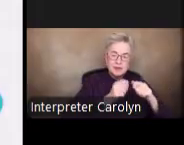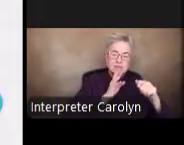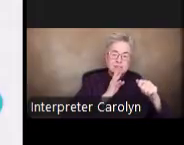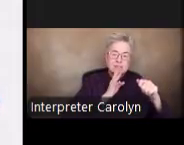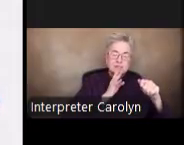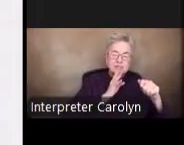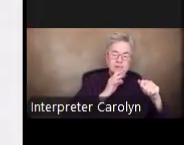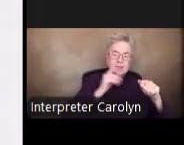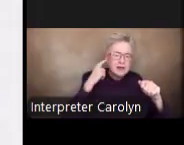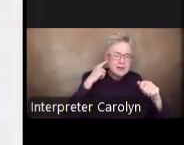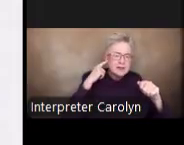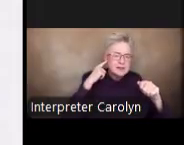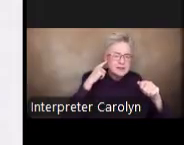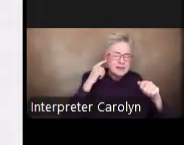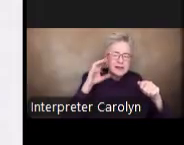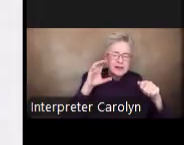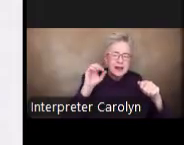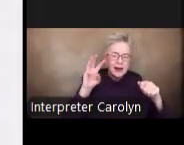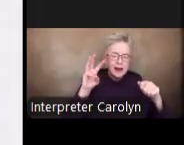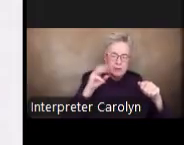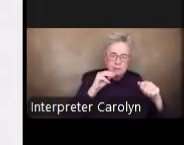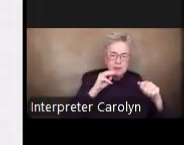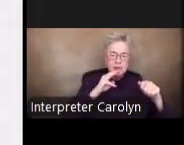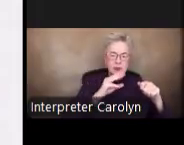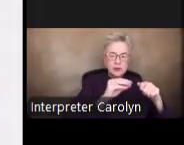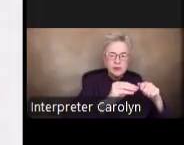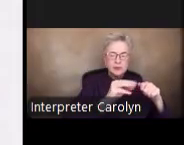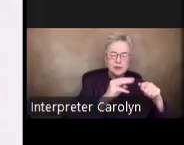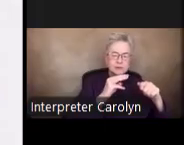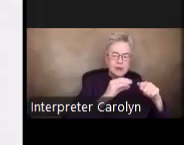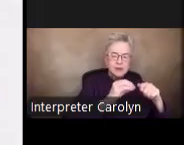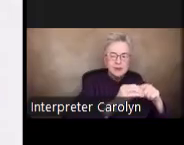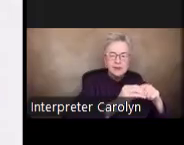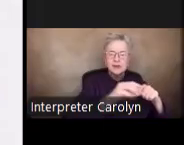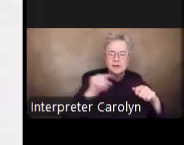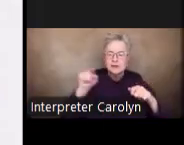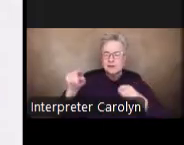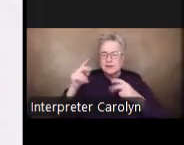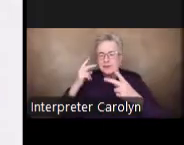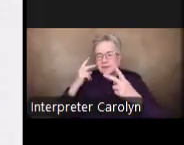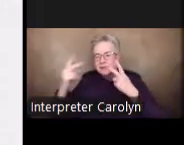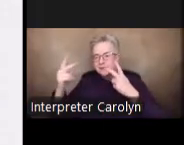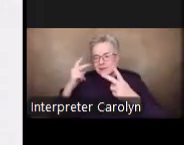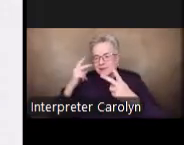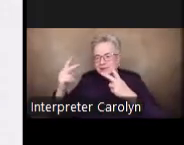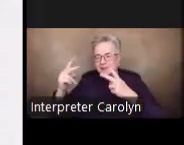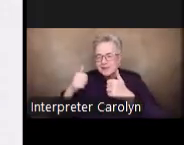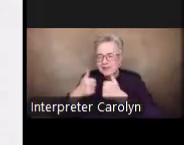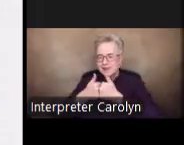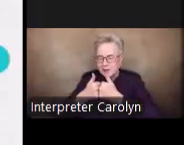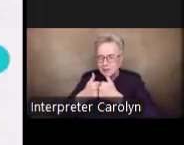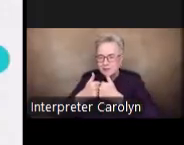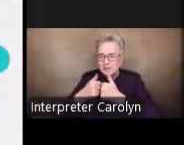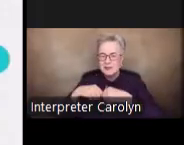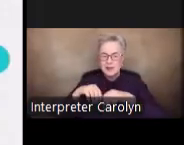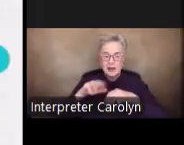for children using sign language, gesture play, early signs, visual communication games and for all children